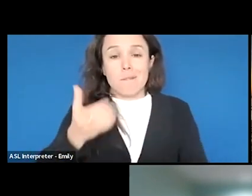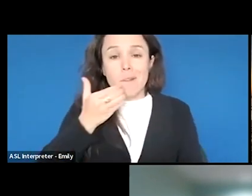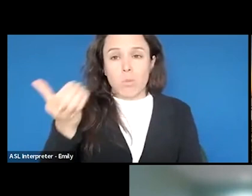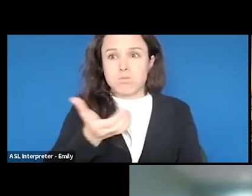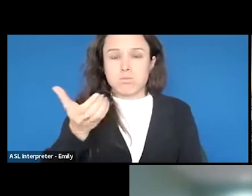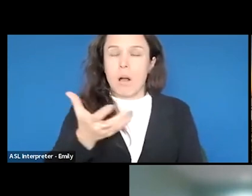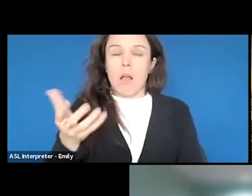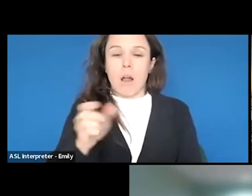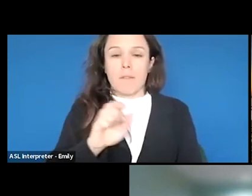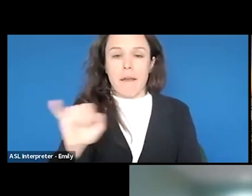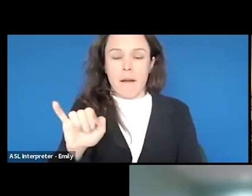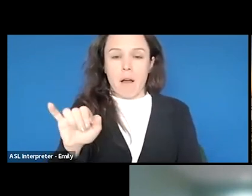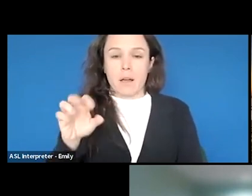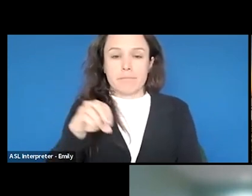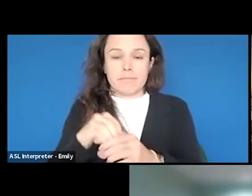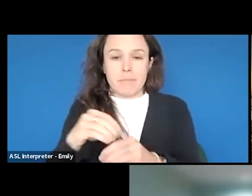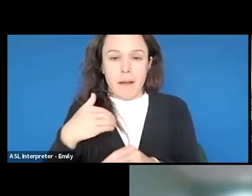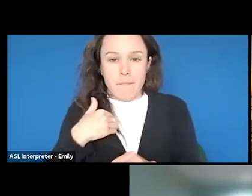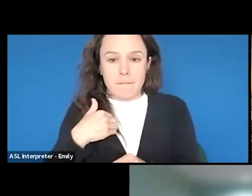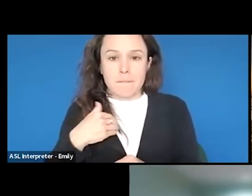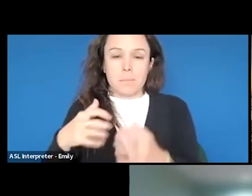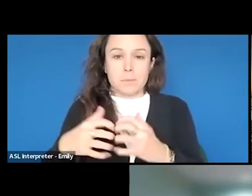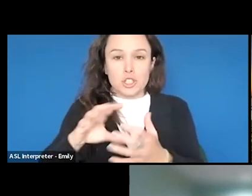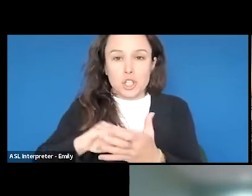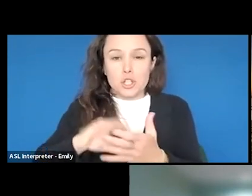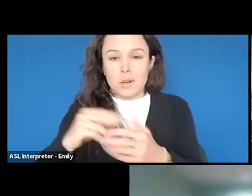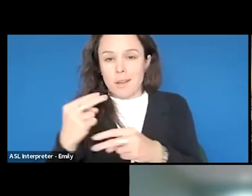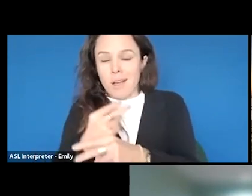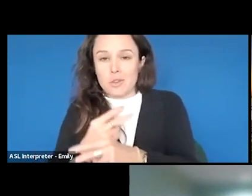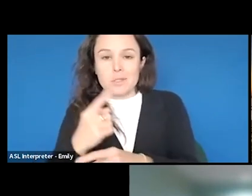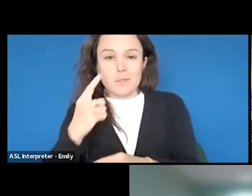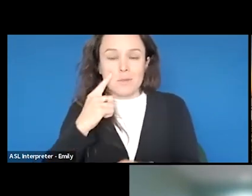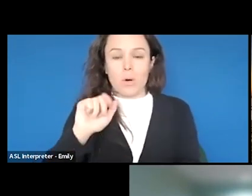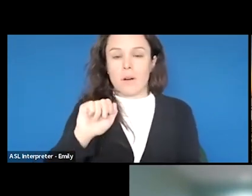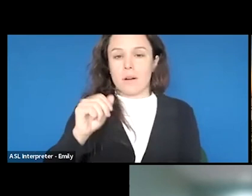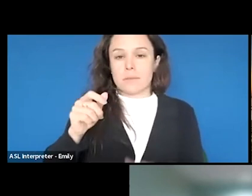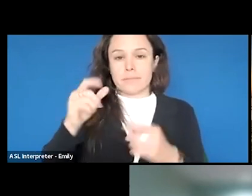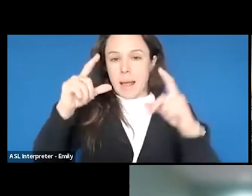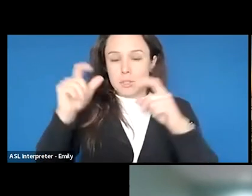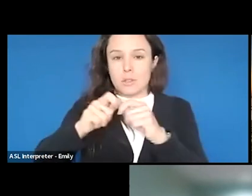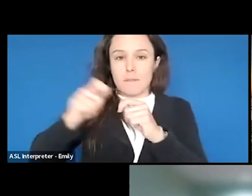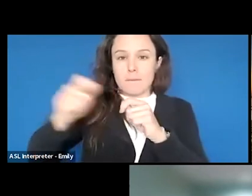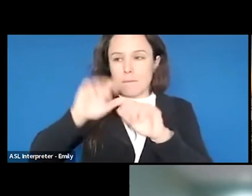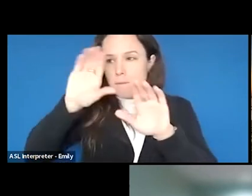and machine learning algorithms for aperture, for focus for color balance for hand jitter